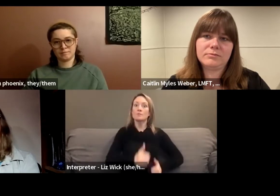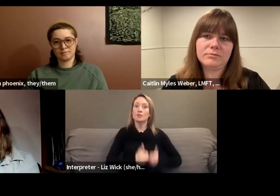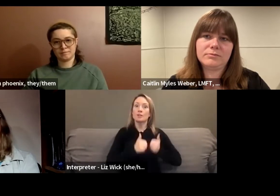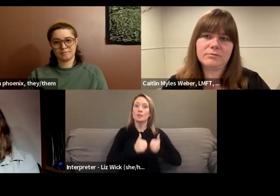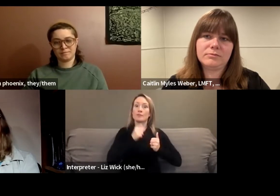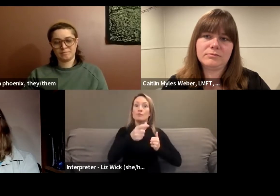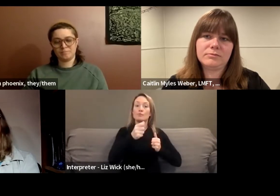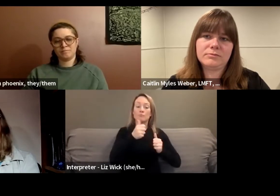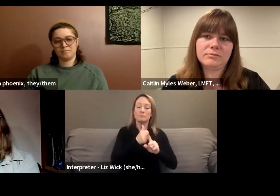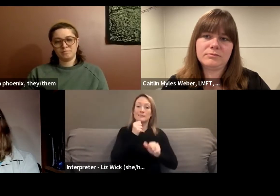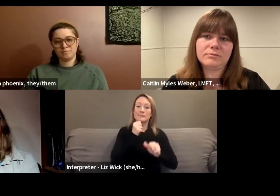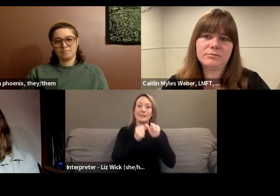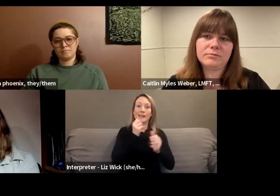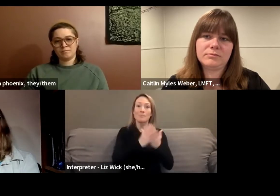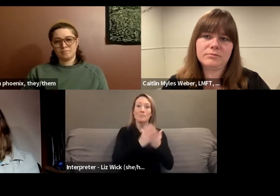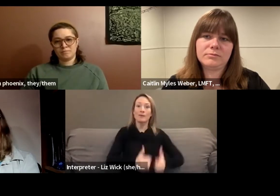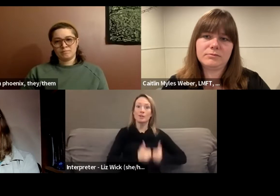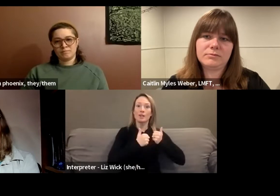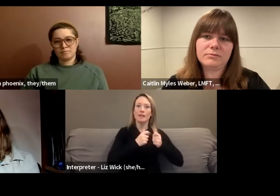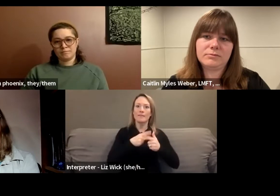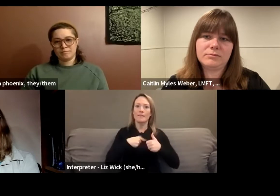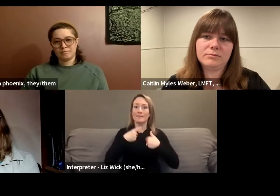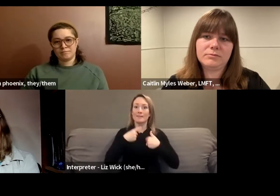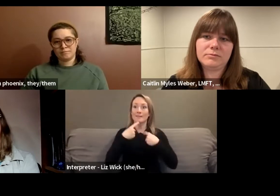part of it, right? And so I think that...